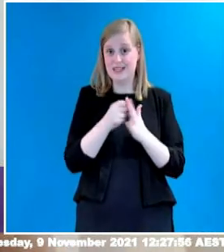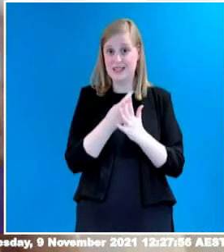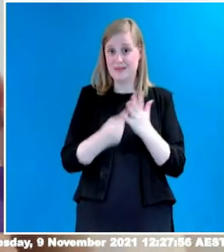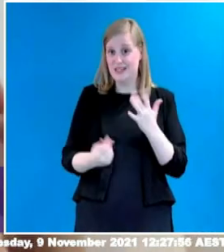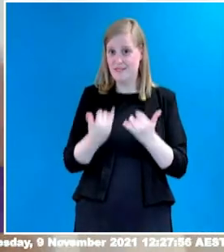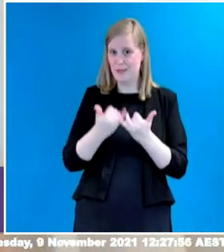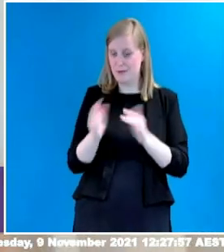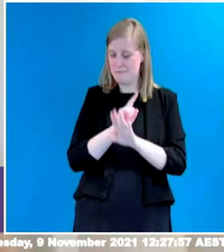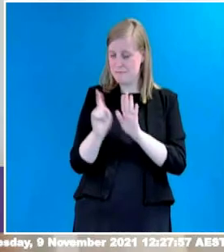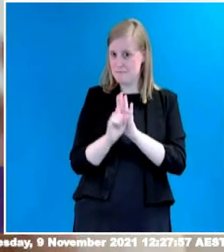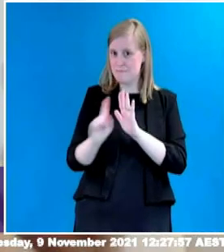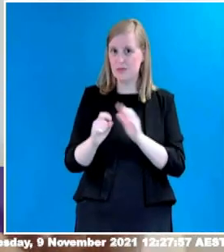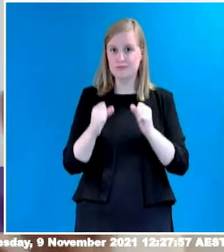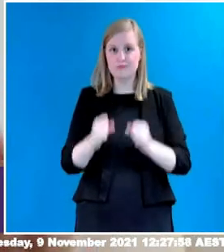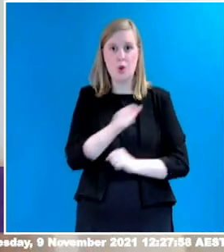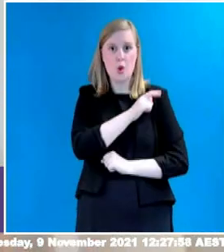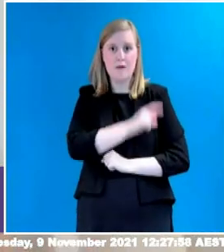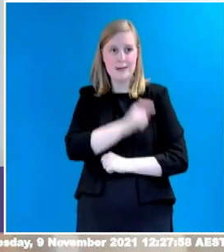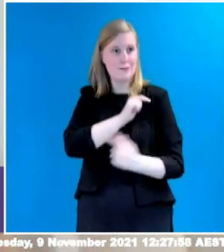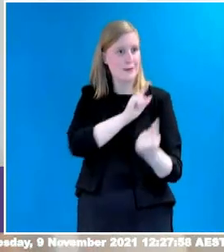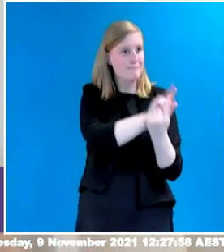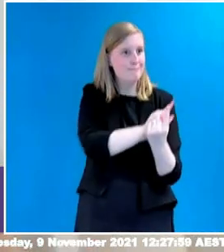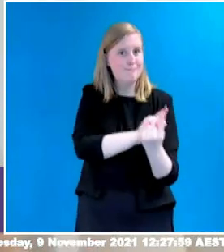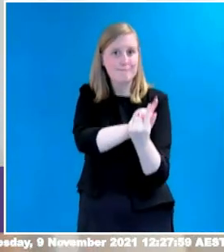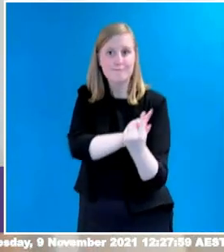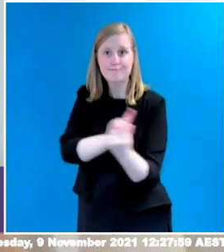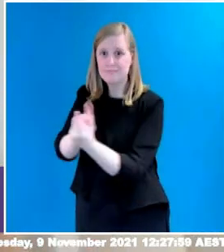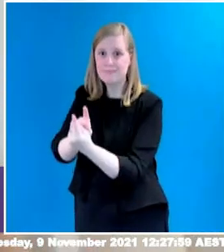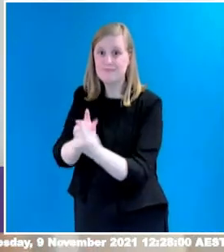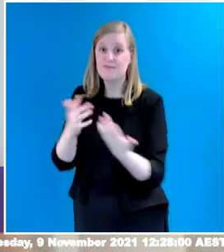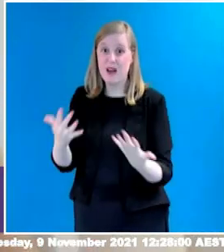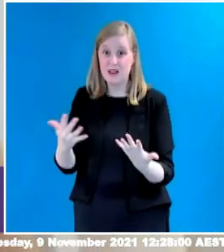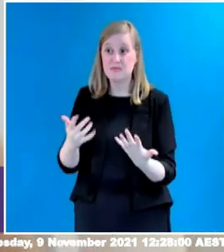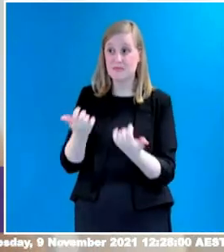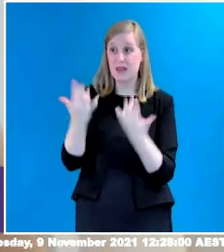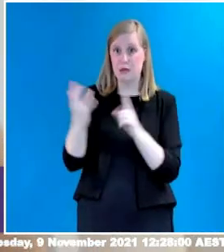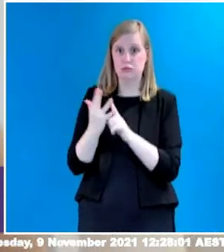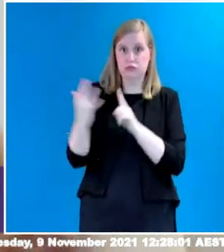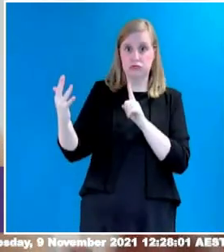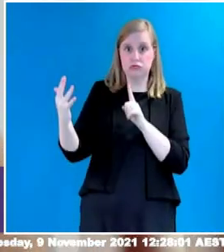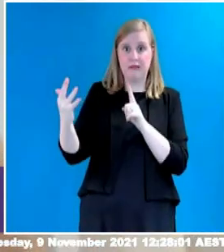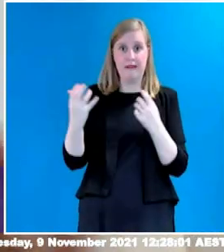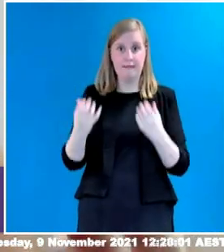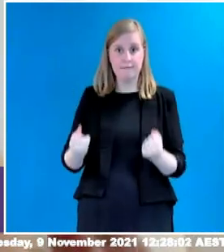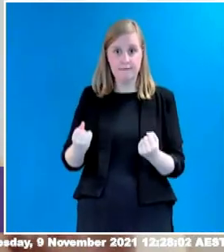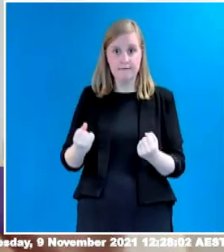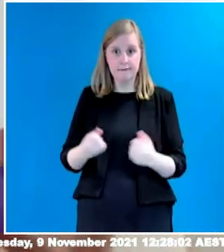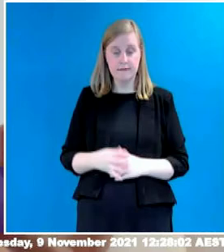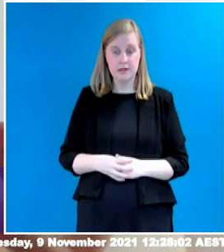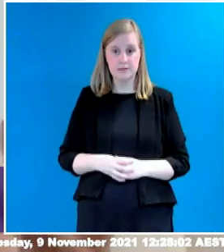So there is an incredible amount of lack of understanding ---